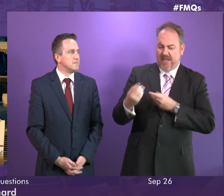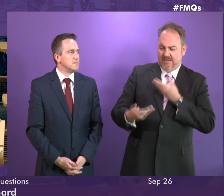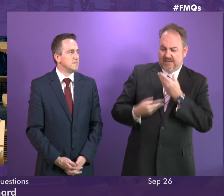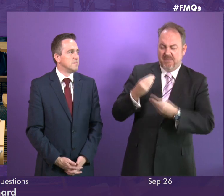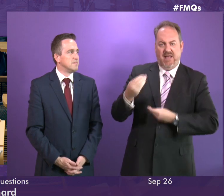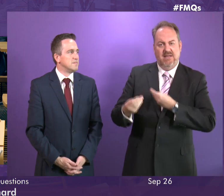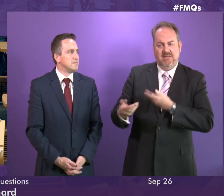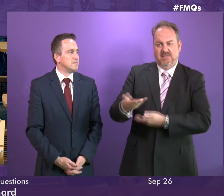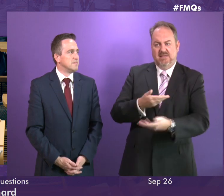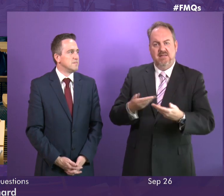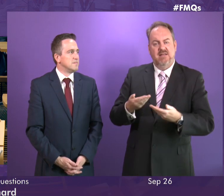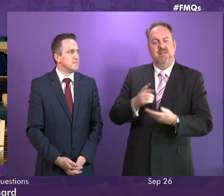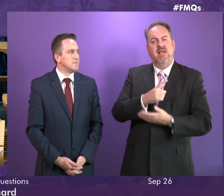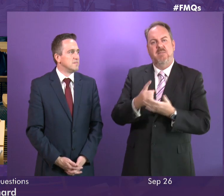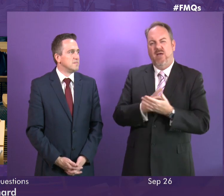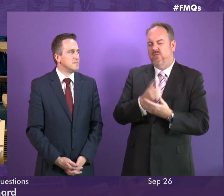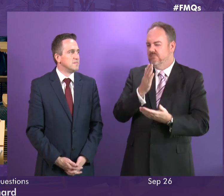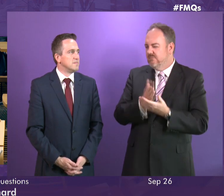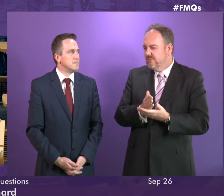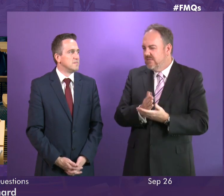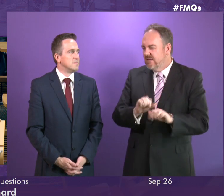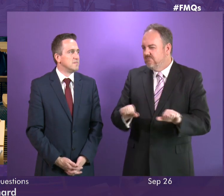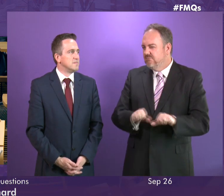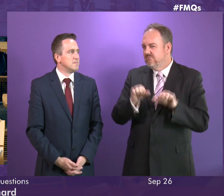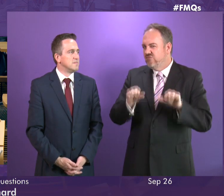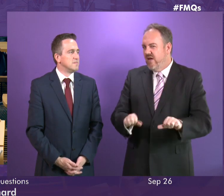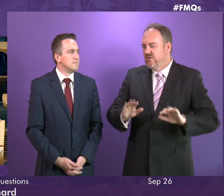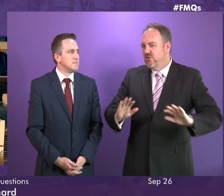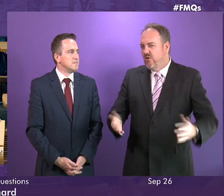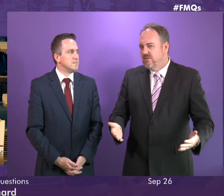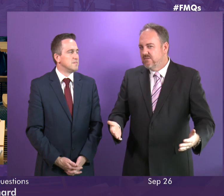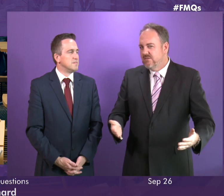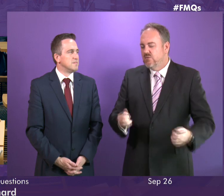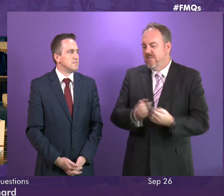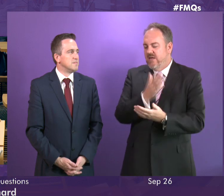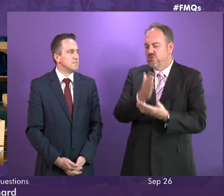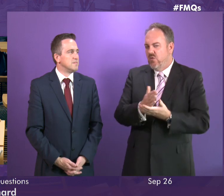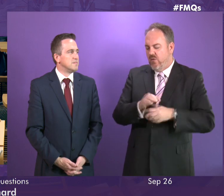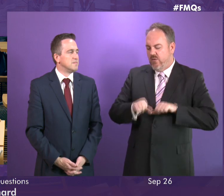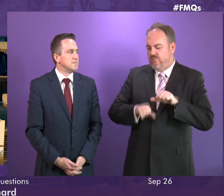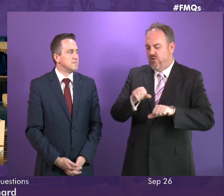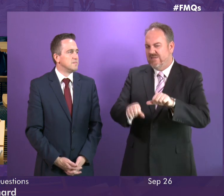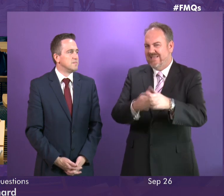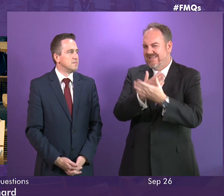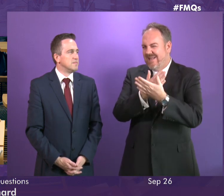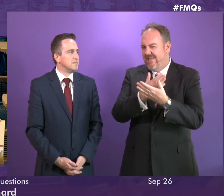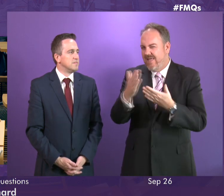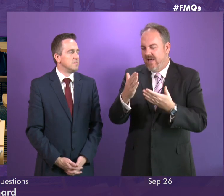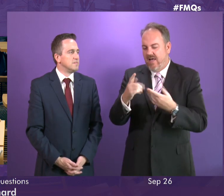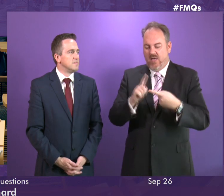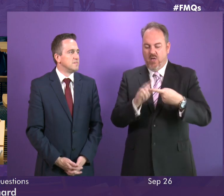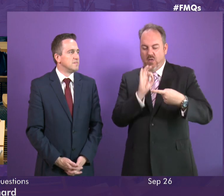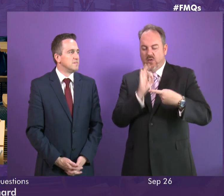“the integrity of the process, to establish that the question is clear, transparent and